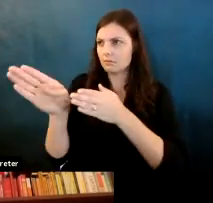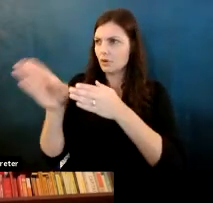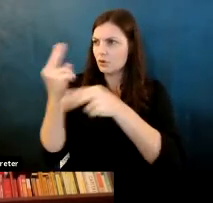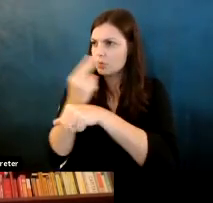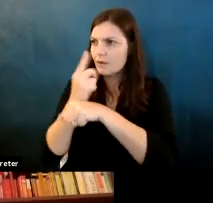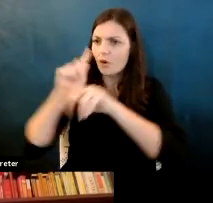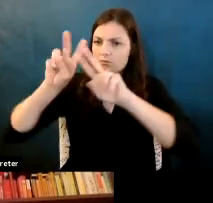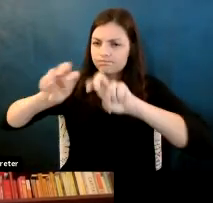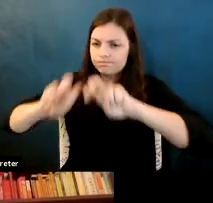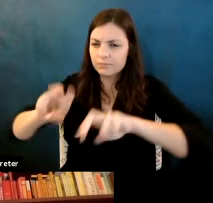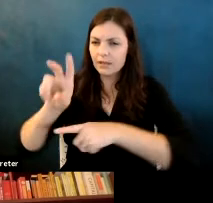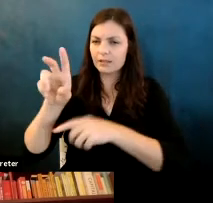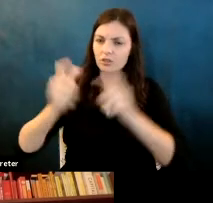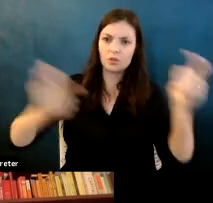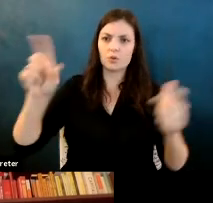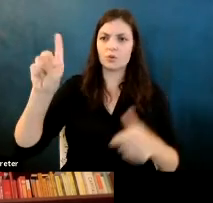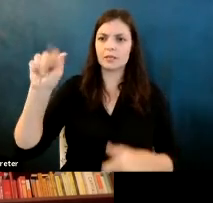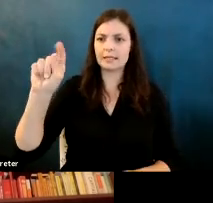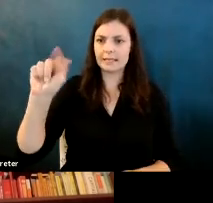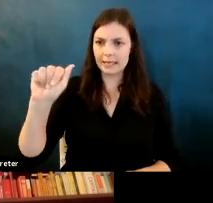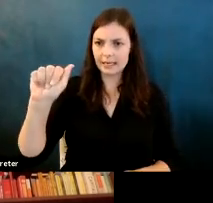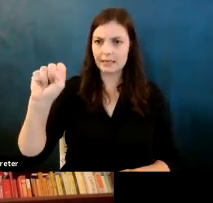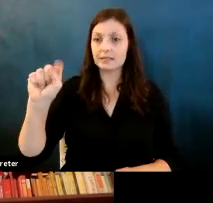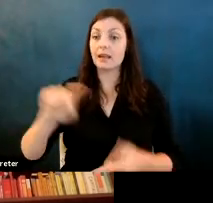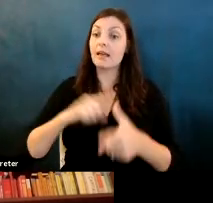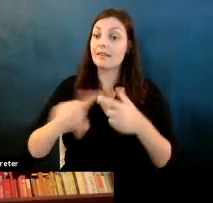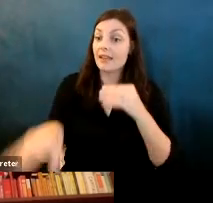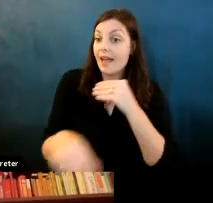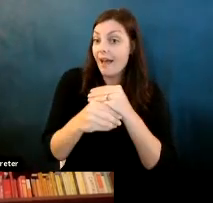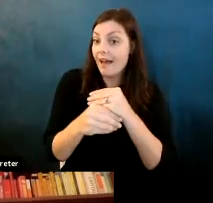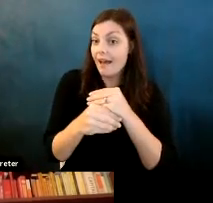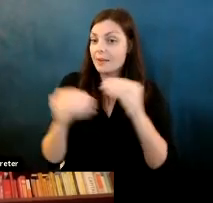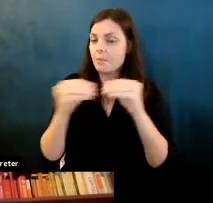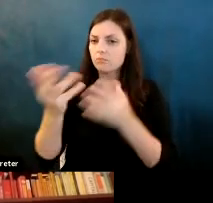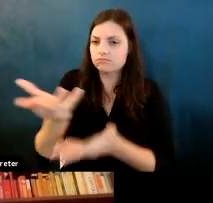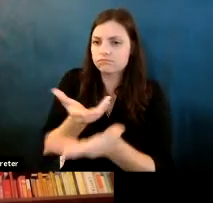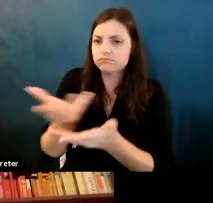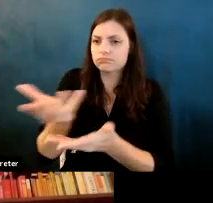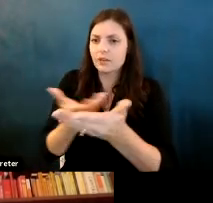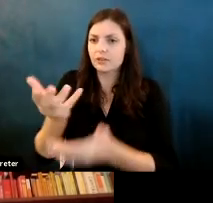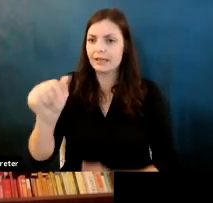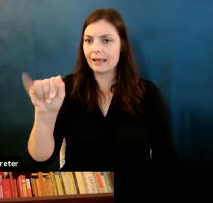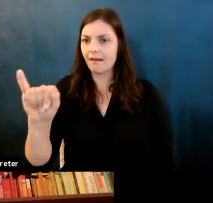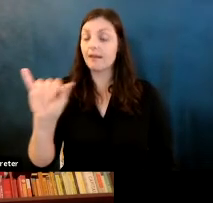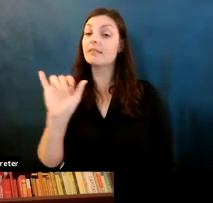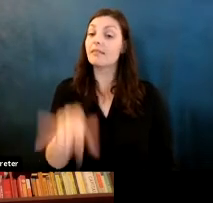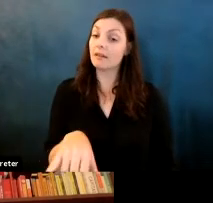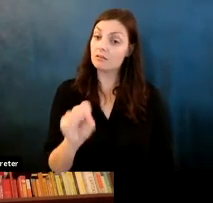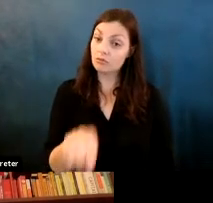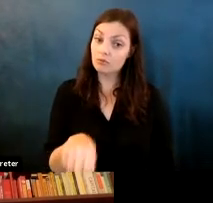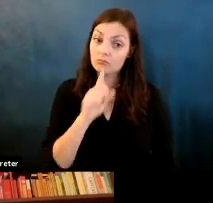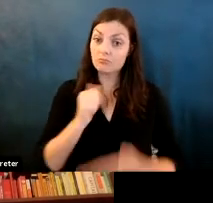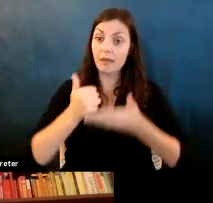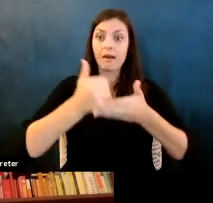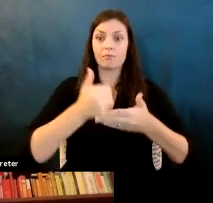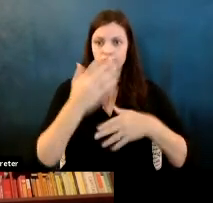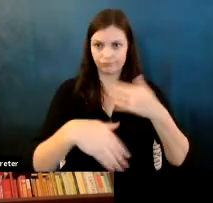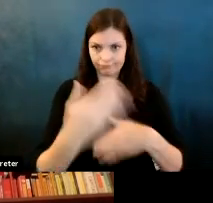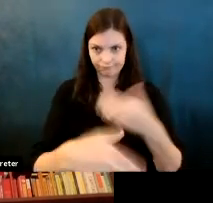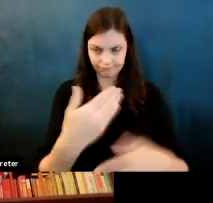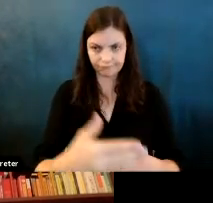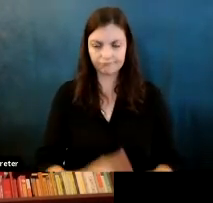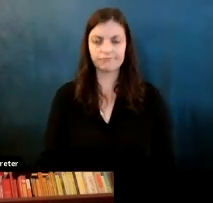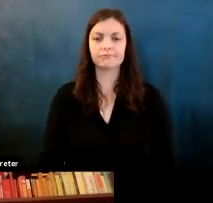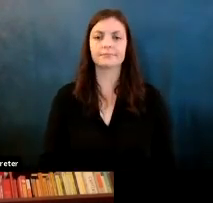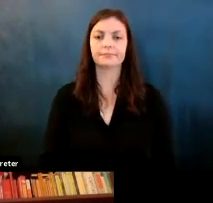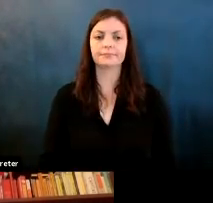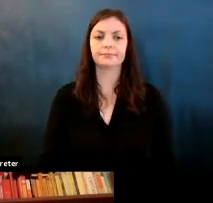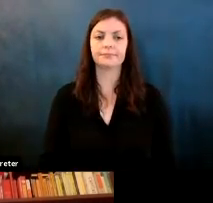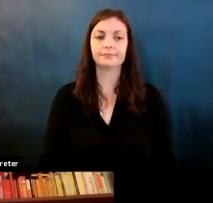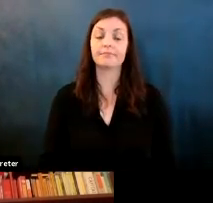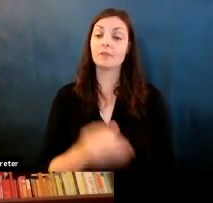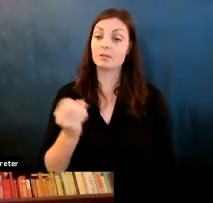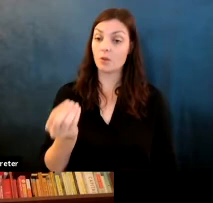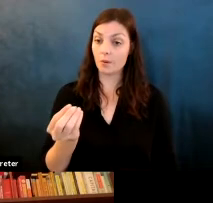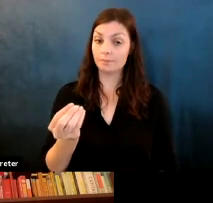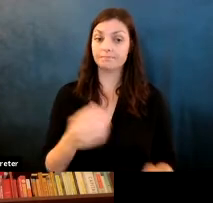Fernanda Viegas: And we added to that an interactive ui we felt like Oh, this could actually help move things forward and so with that i'm going to.